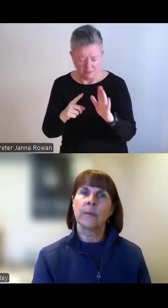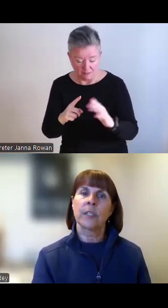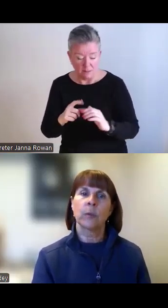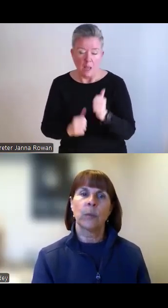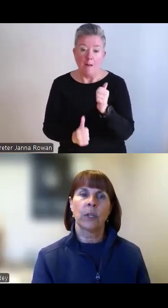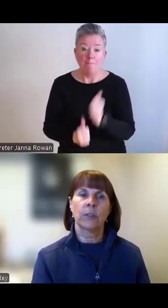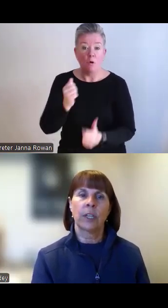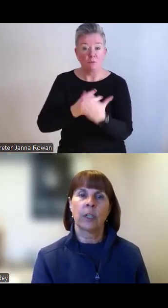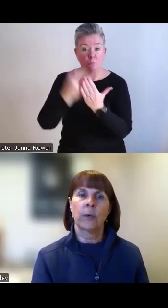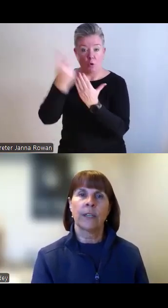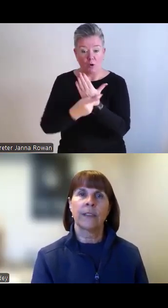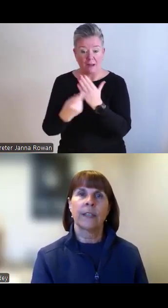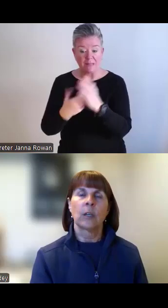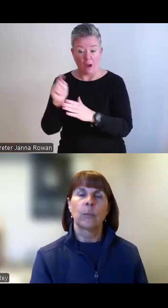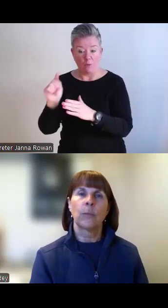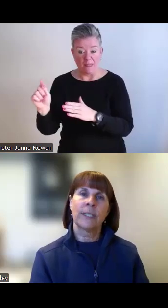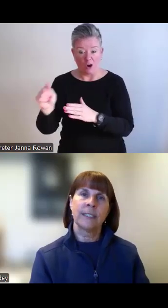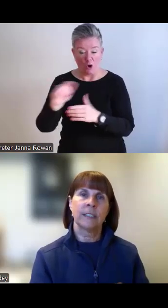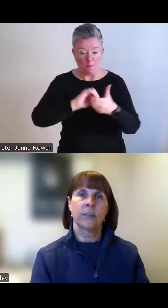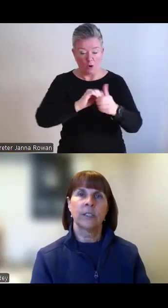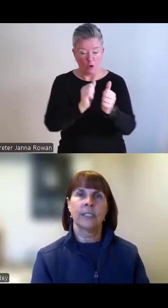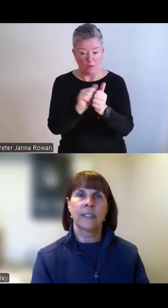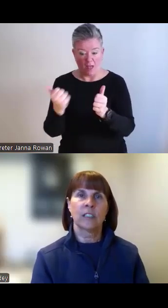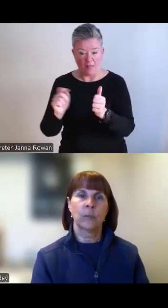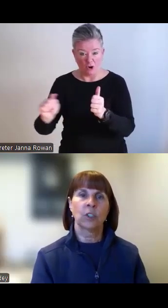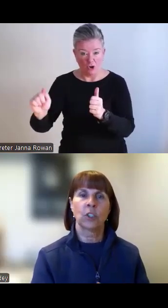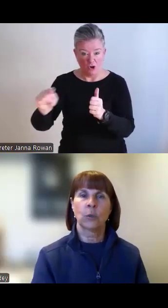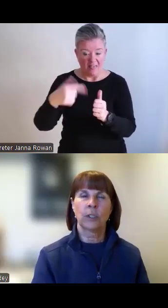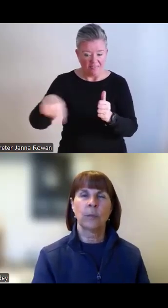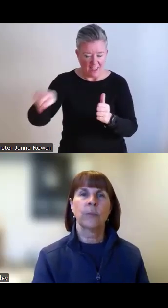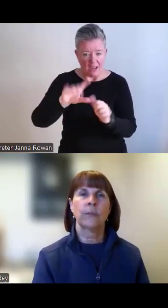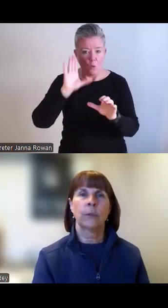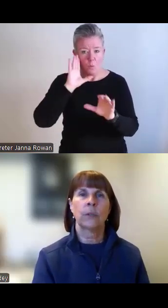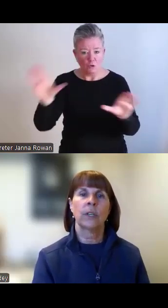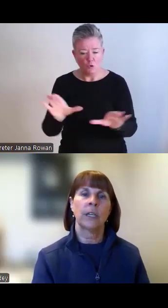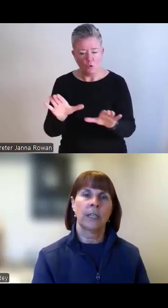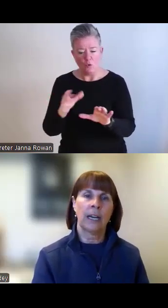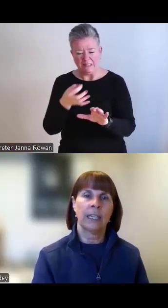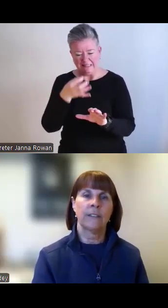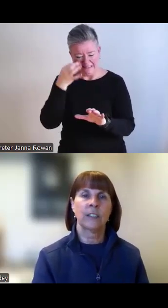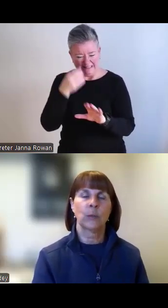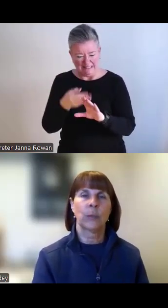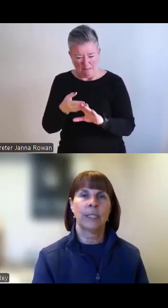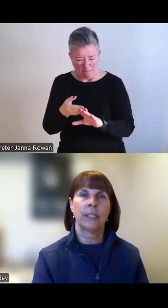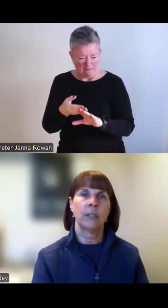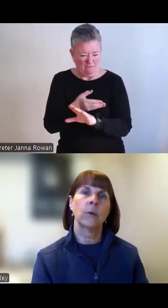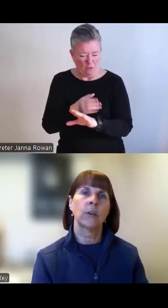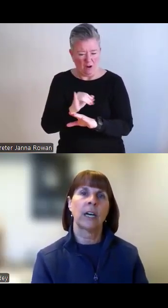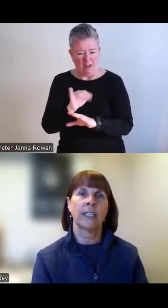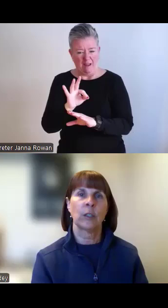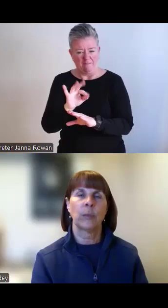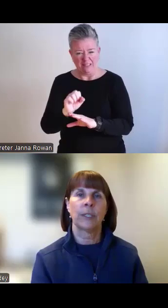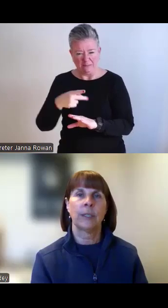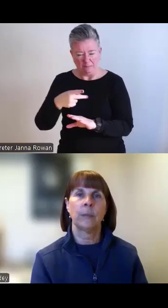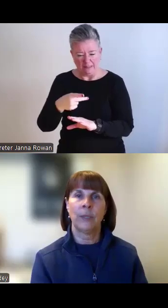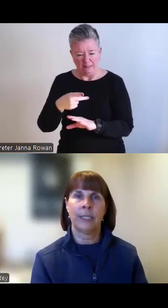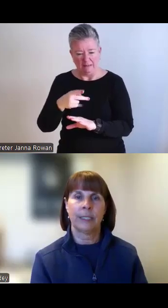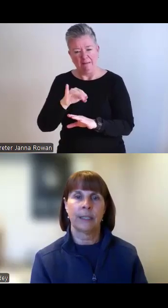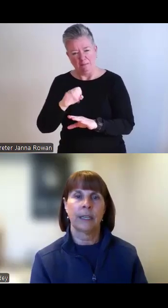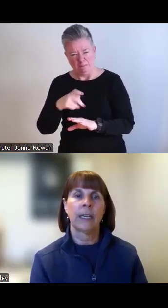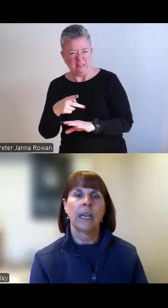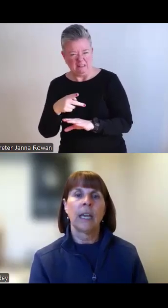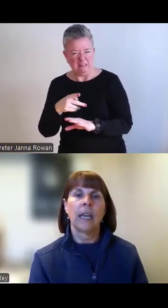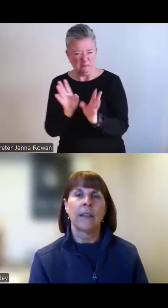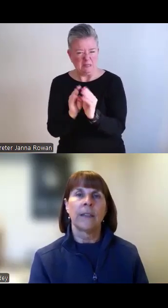programs that we're partnering with plan to do the assessment shortly before an IFSP or IEP meeting.